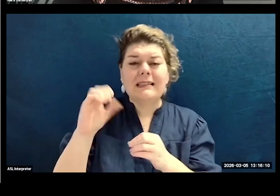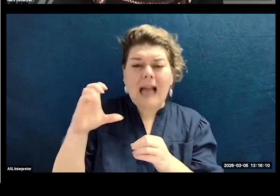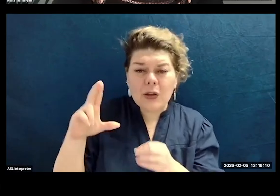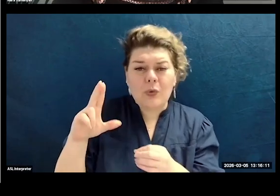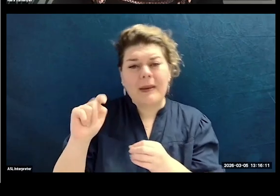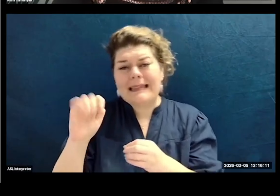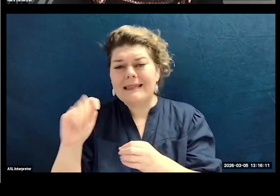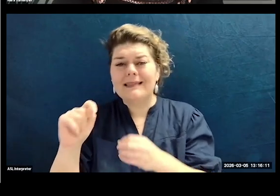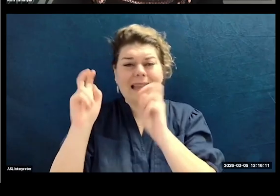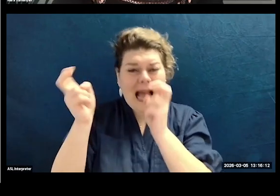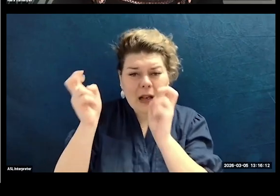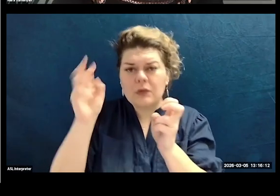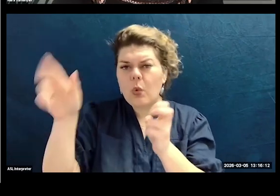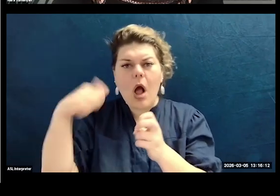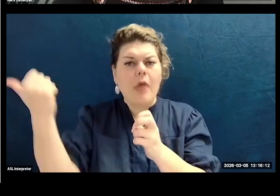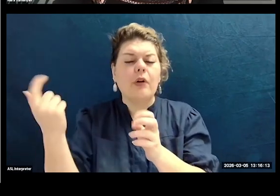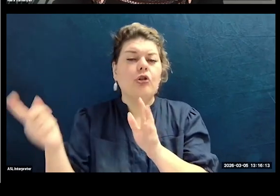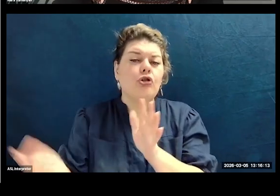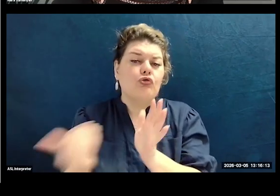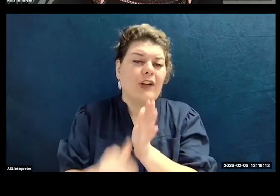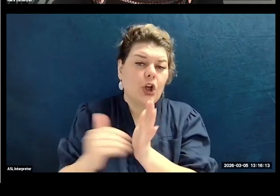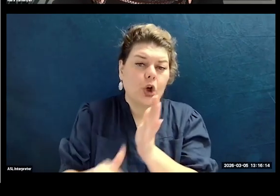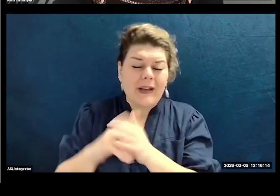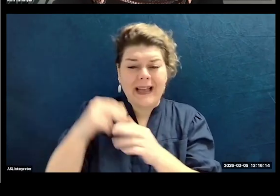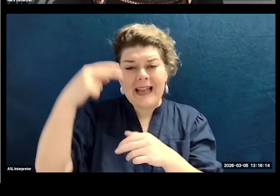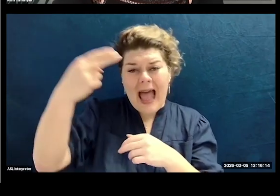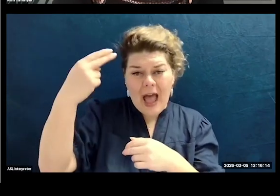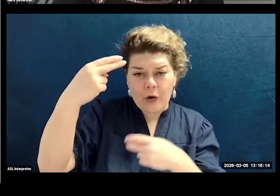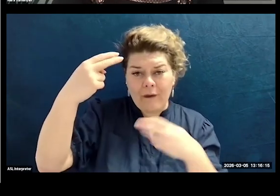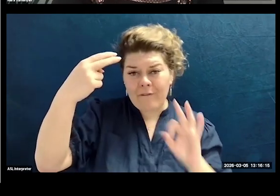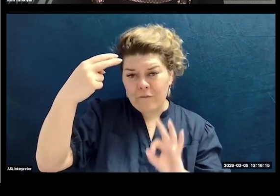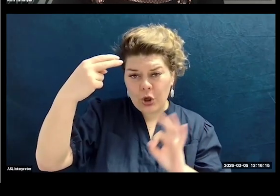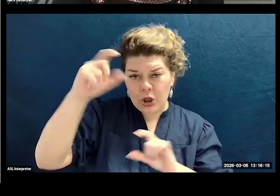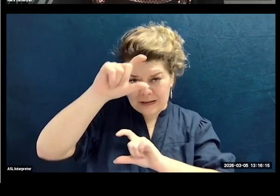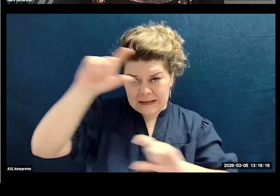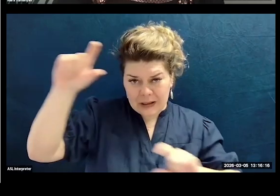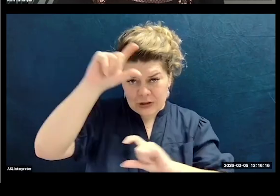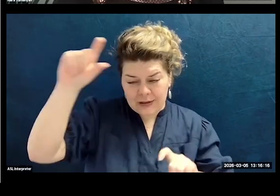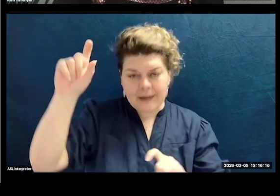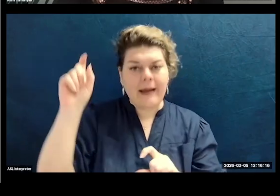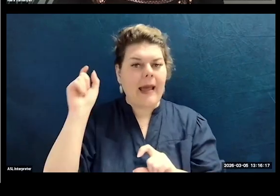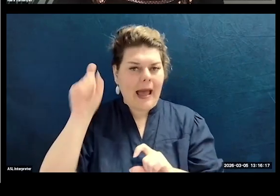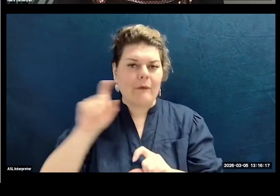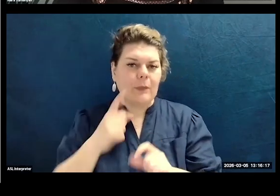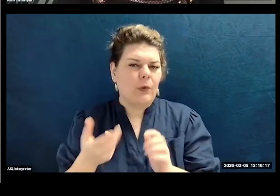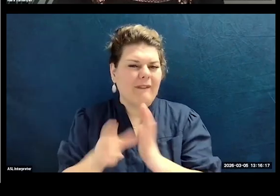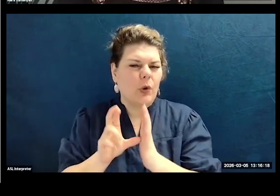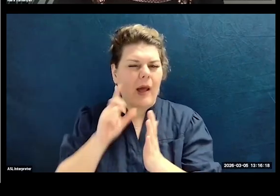or any other reoccurring elements in the header and footer section need to be reviewed carefully.